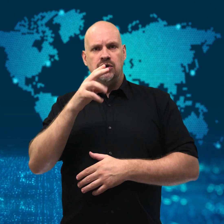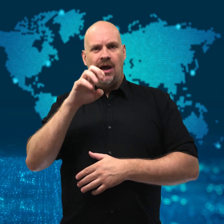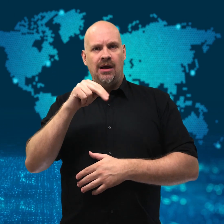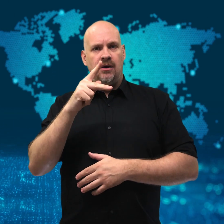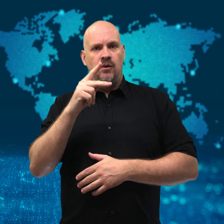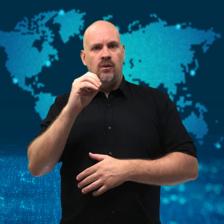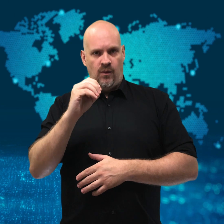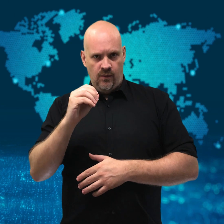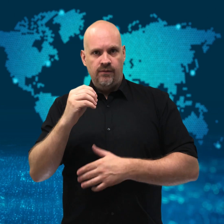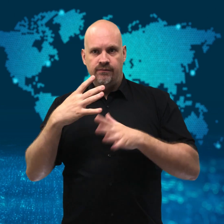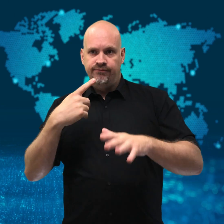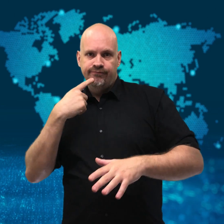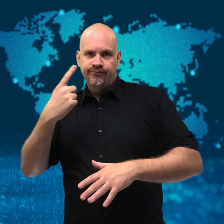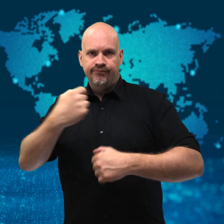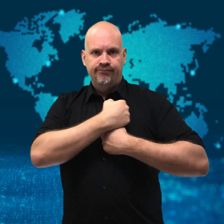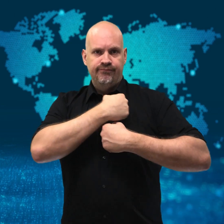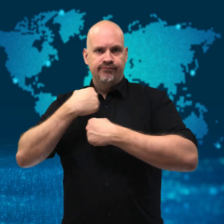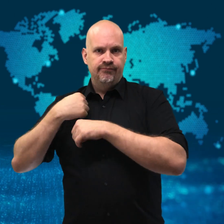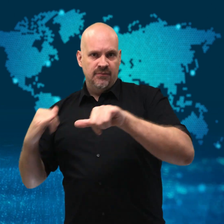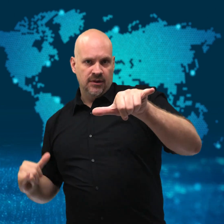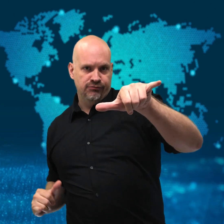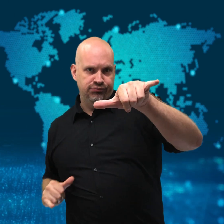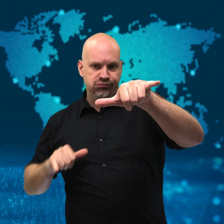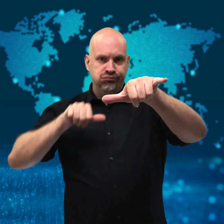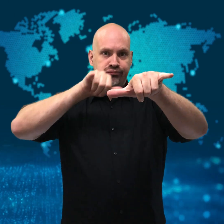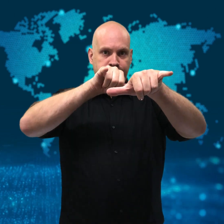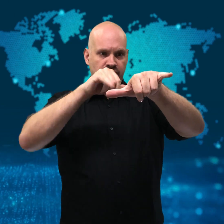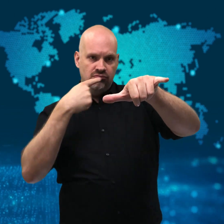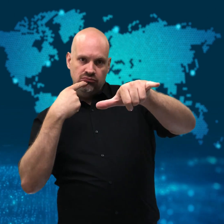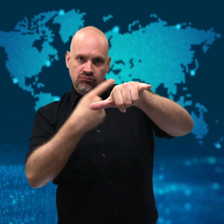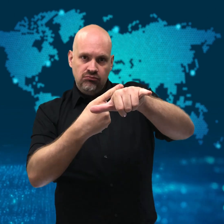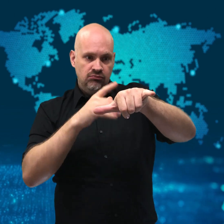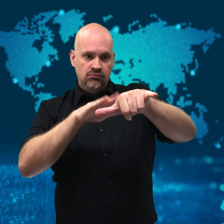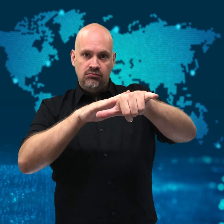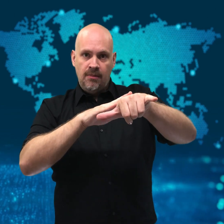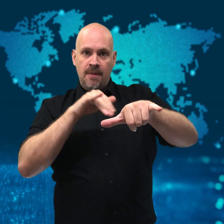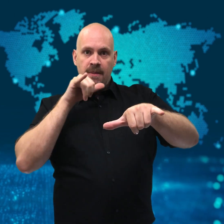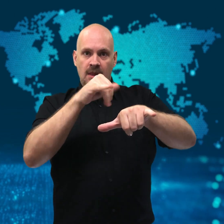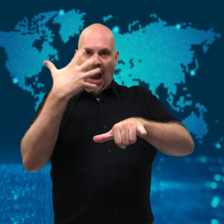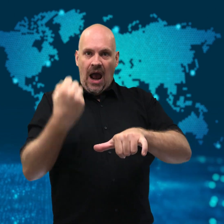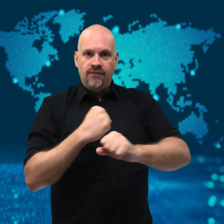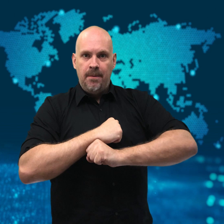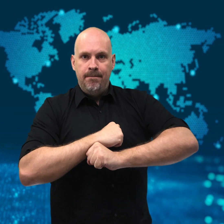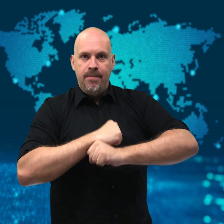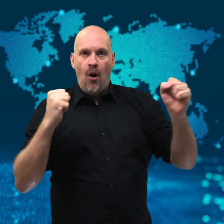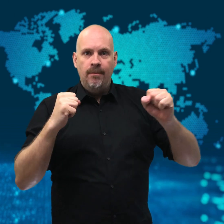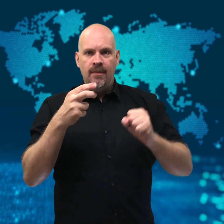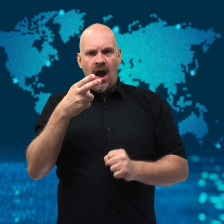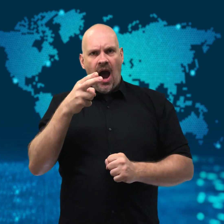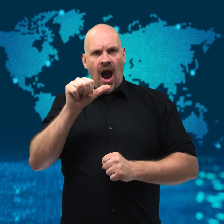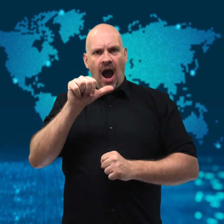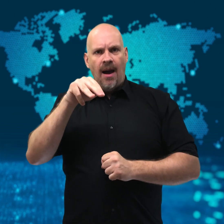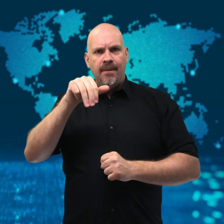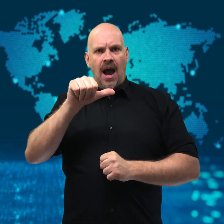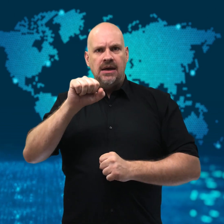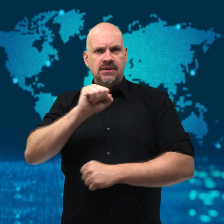The fighter jet claimed there was a bomb threat from the Palestinian